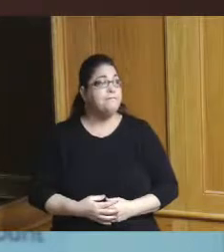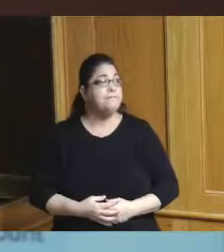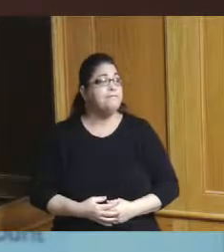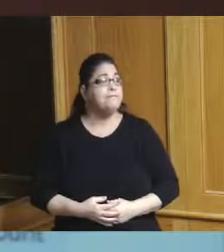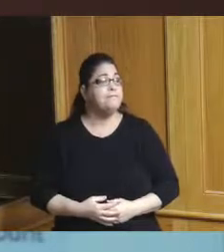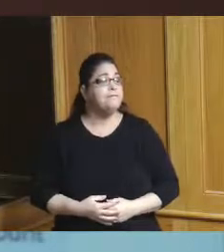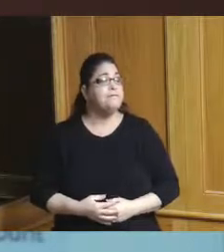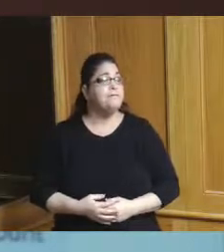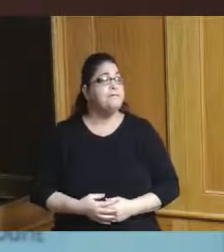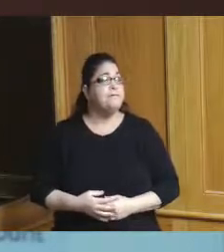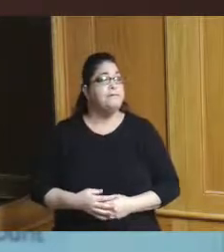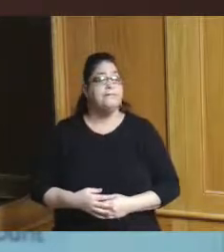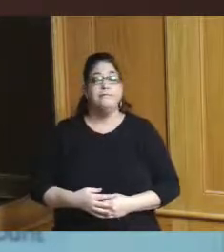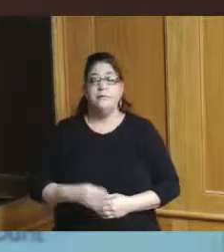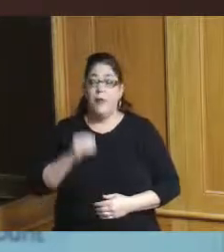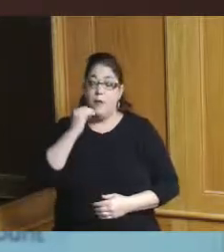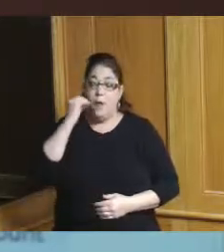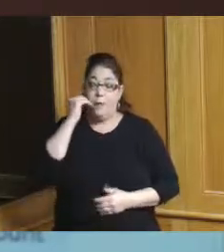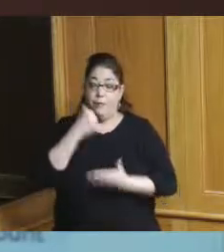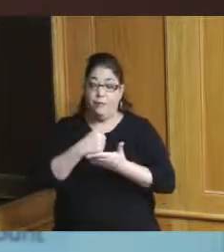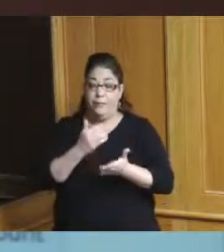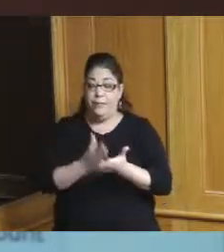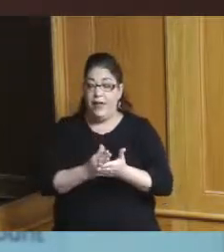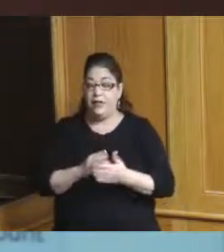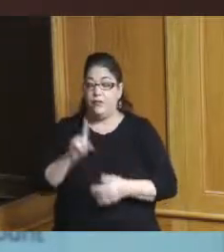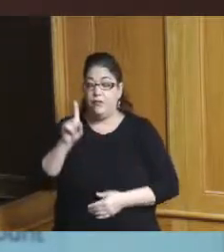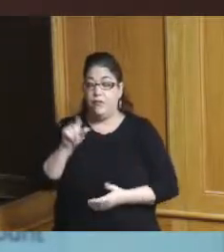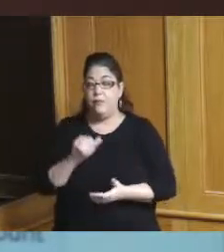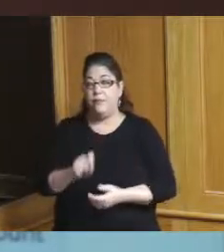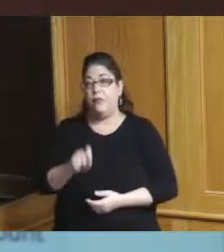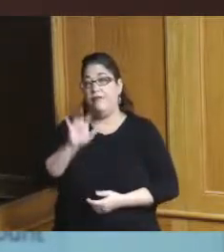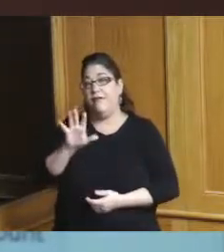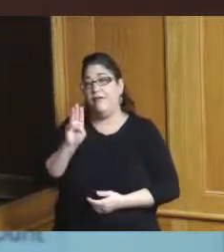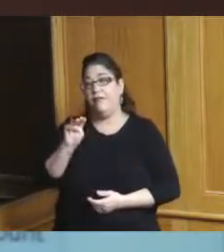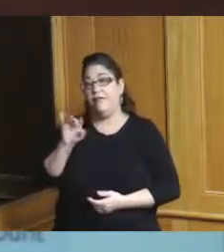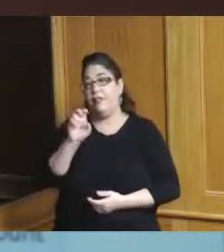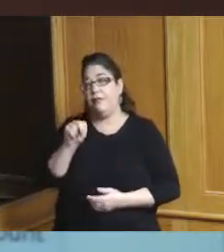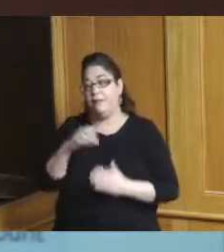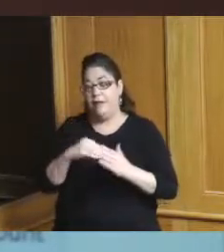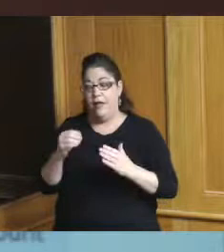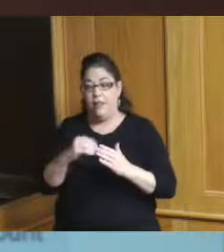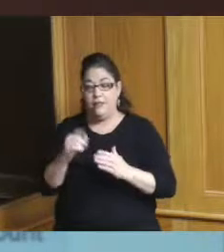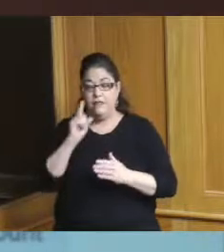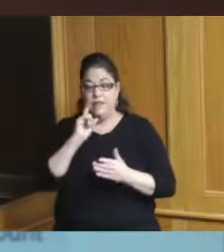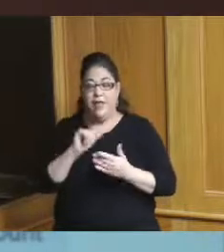and quickly the home budget is that 1.5 million that I talked about about 10 of that goes to